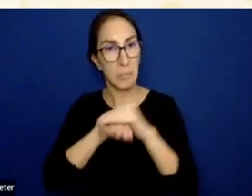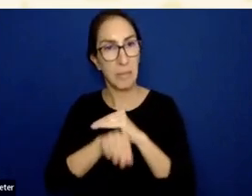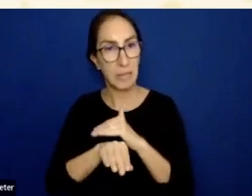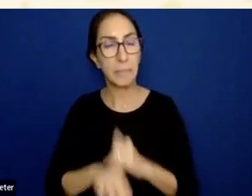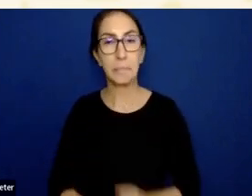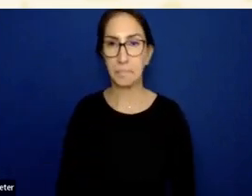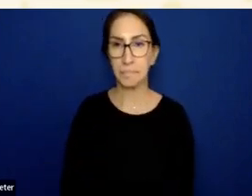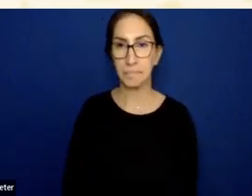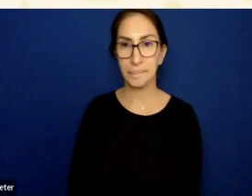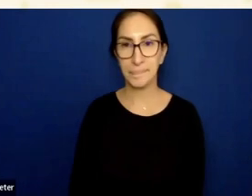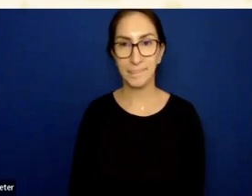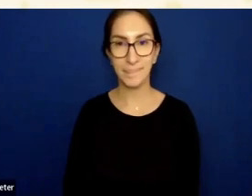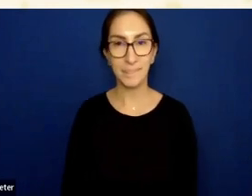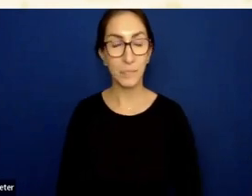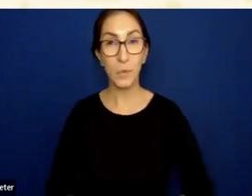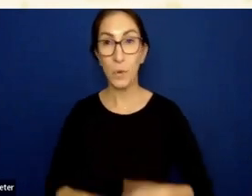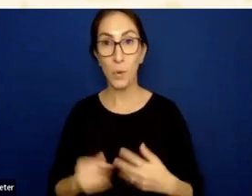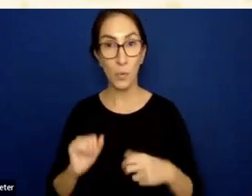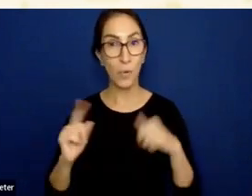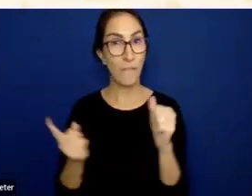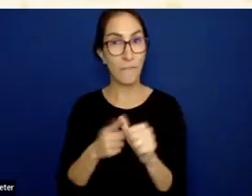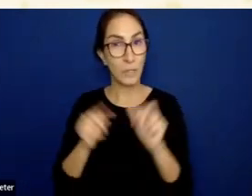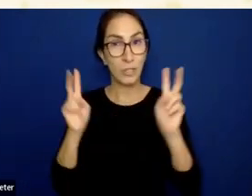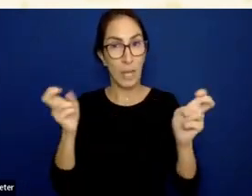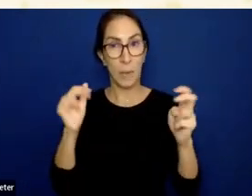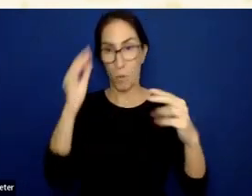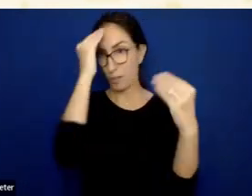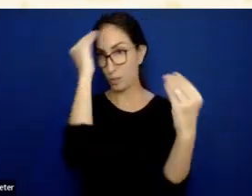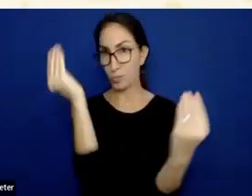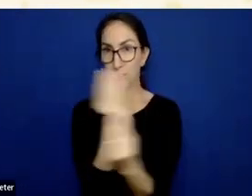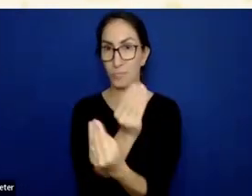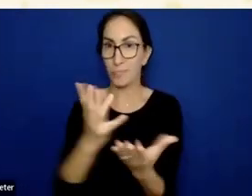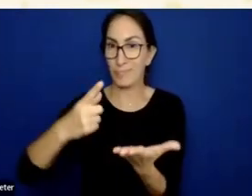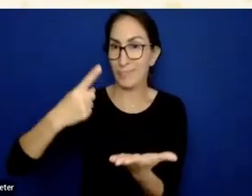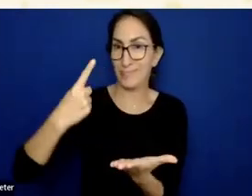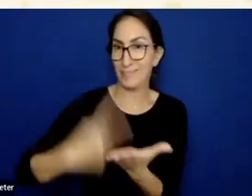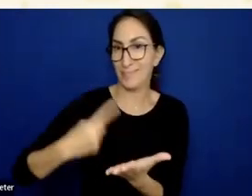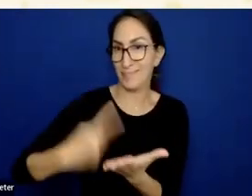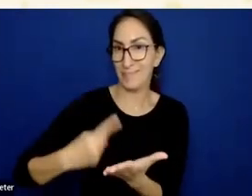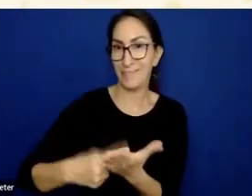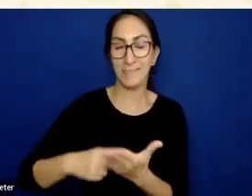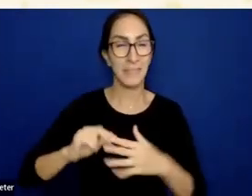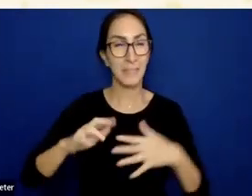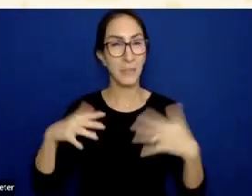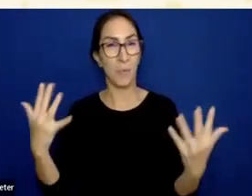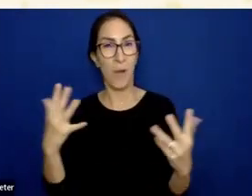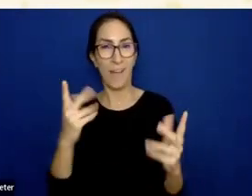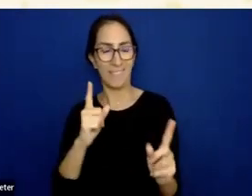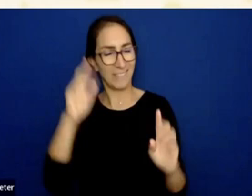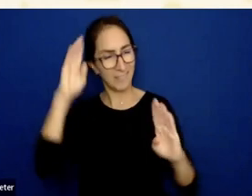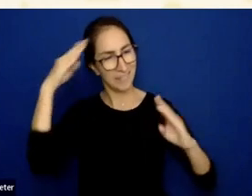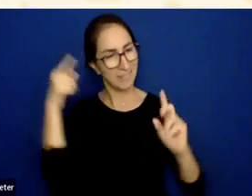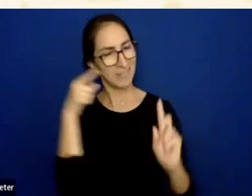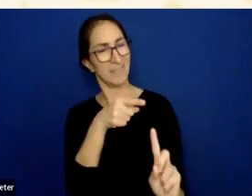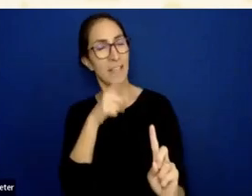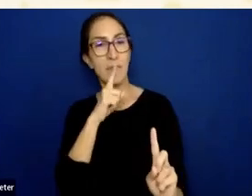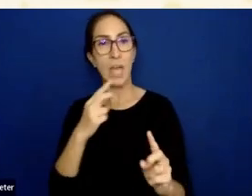One of the first topics that I would like to share with you is always talking about accessibility as a human right.